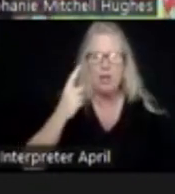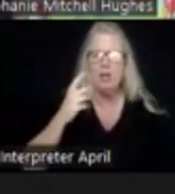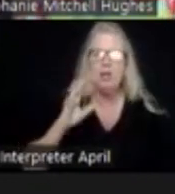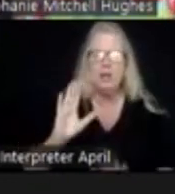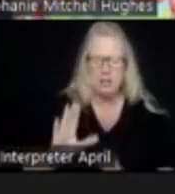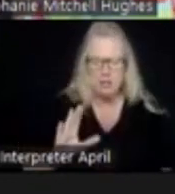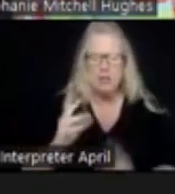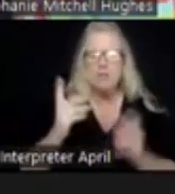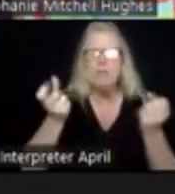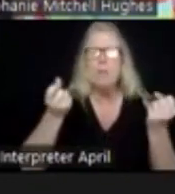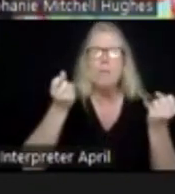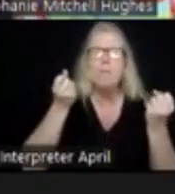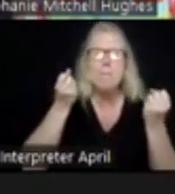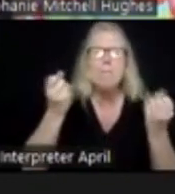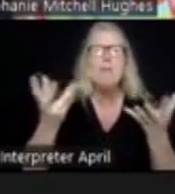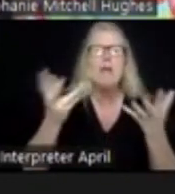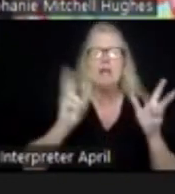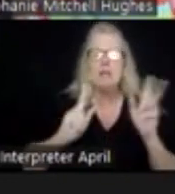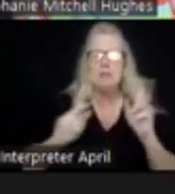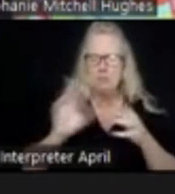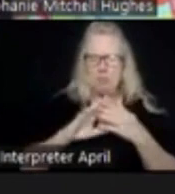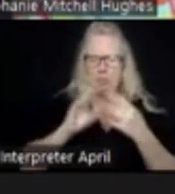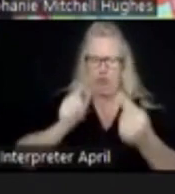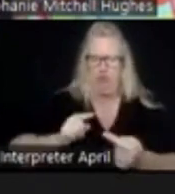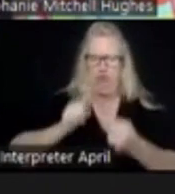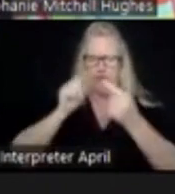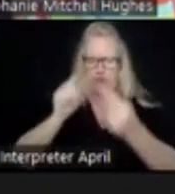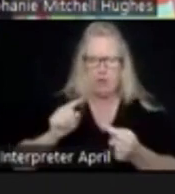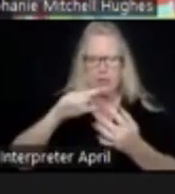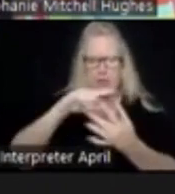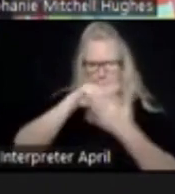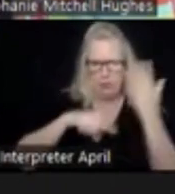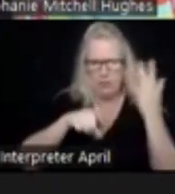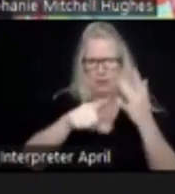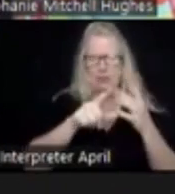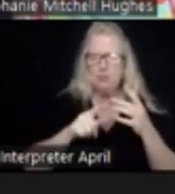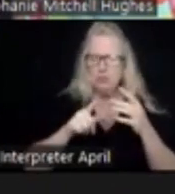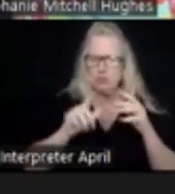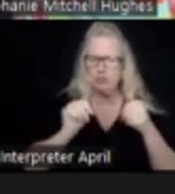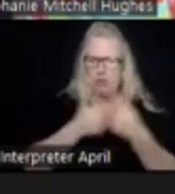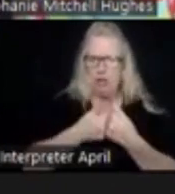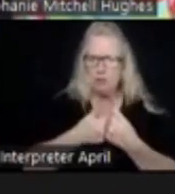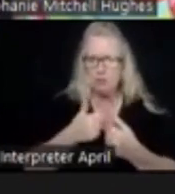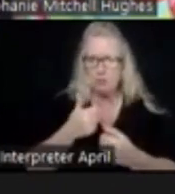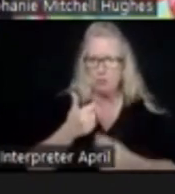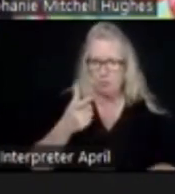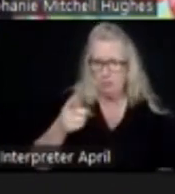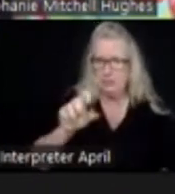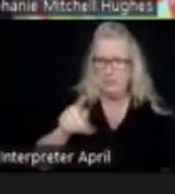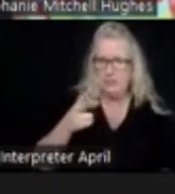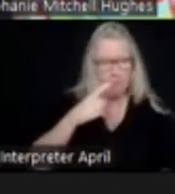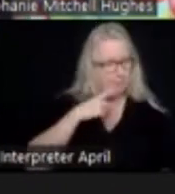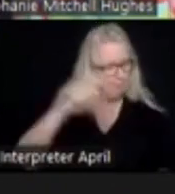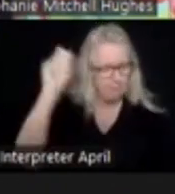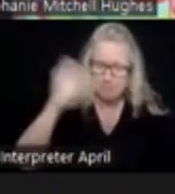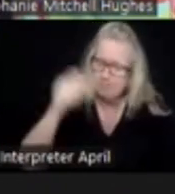FOR MANY PEOPLE STRUGGLING WITH THESE CHALLENGES, THIS IS WHERE THEY ARE AT, STEPHANIE.